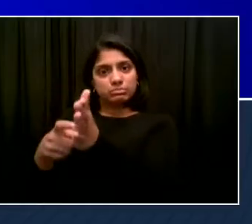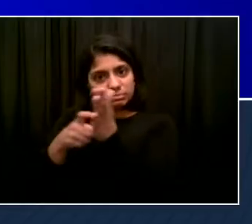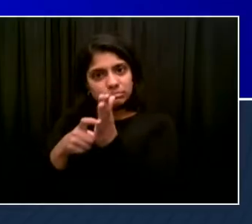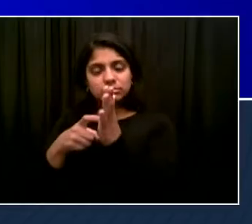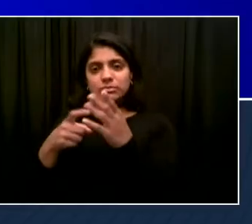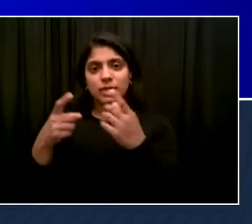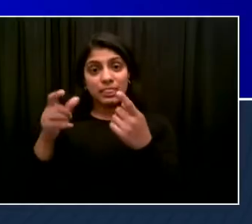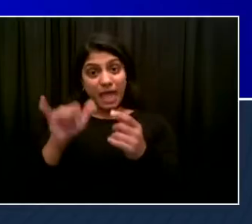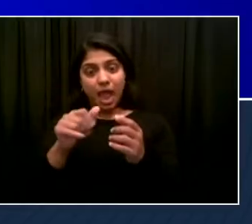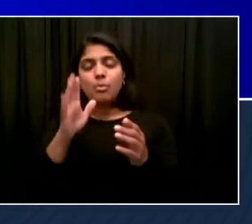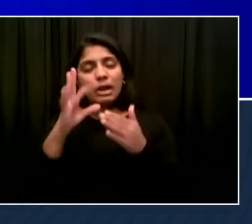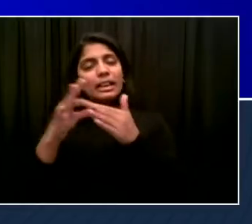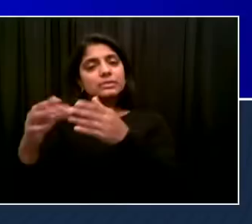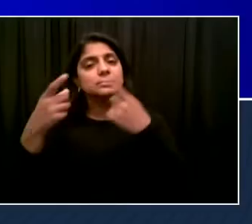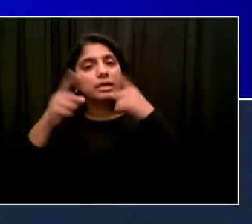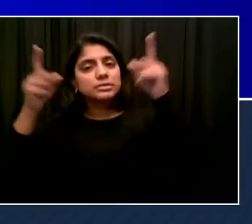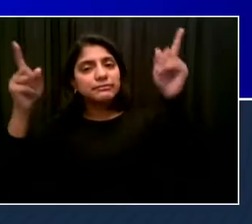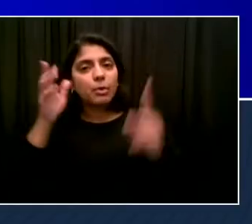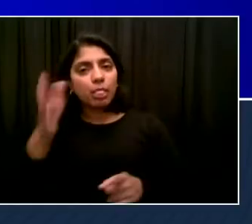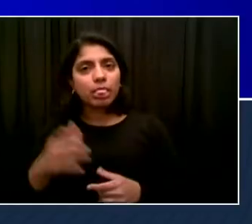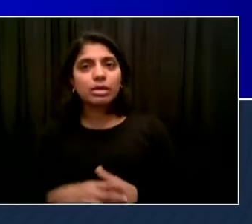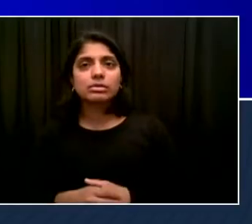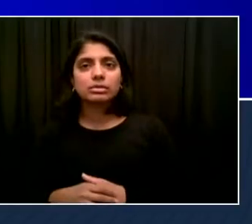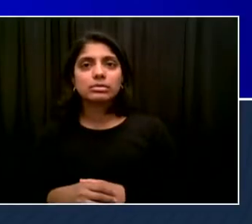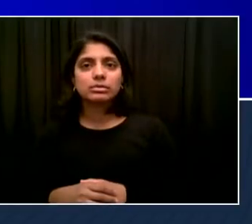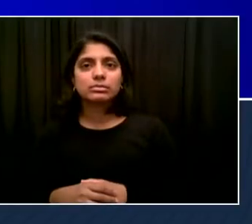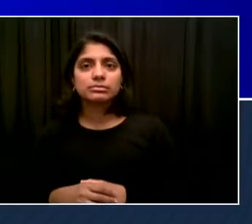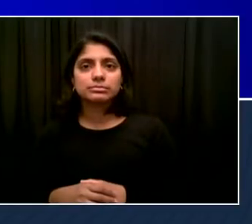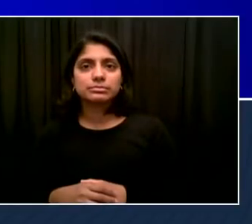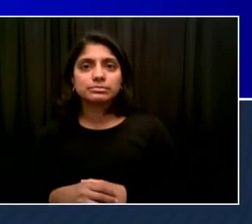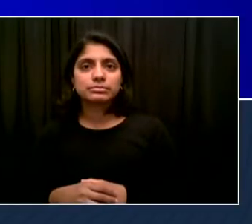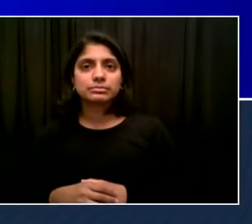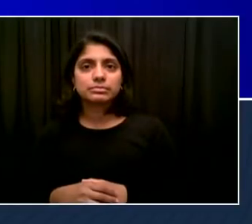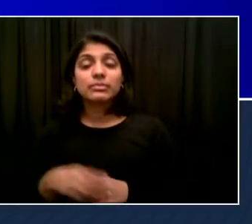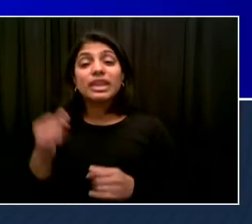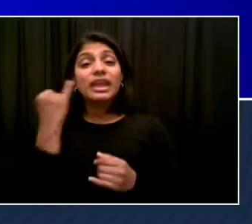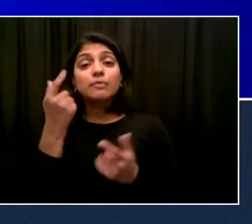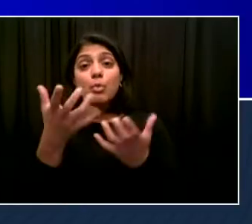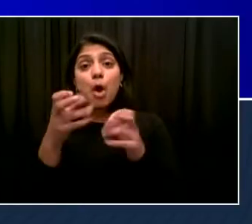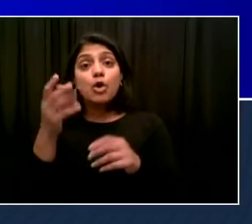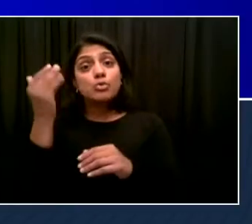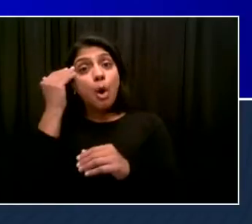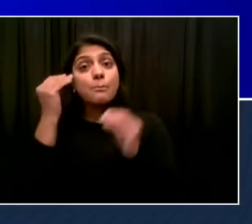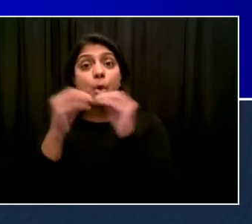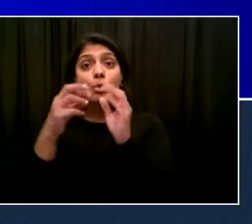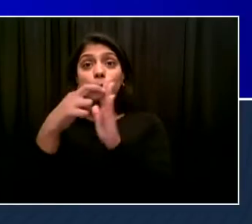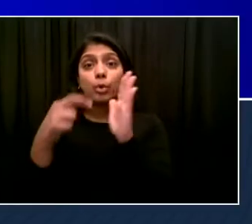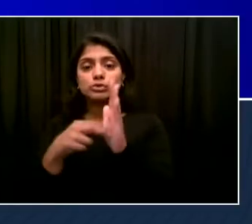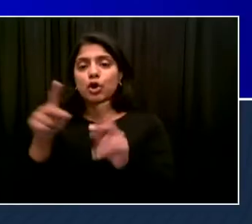GETTING THIS FOINRMATION OUT. GO TO